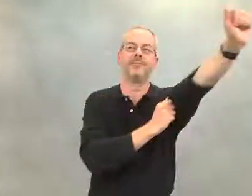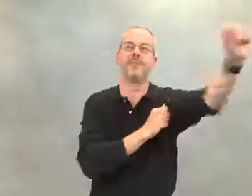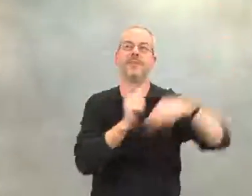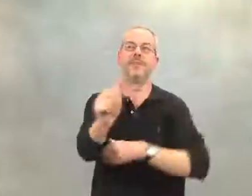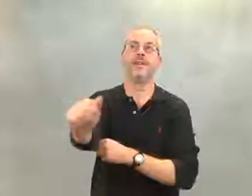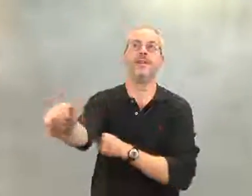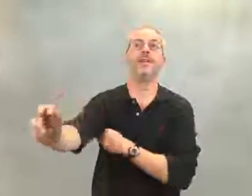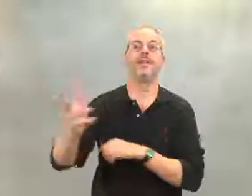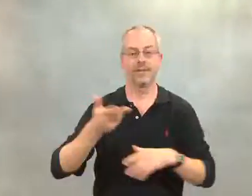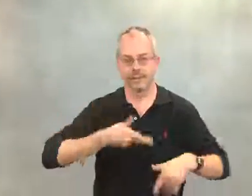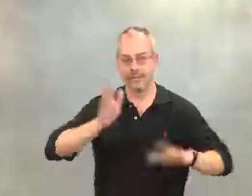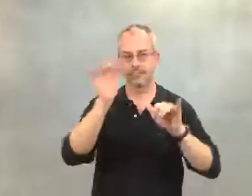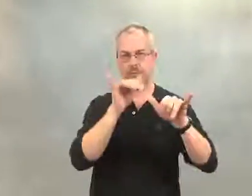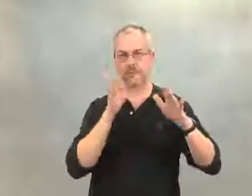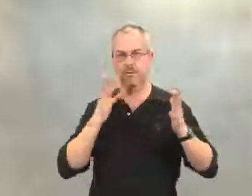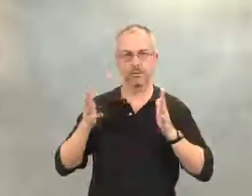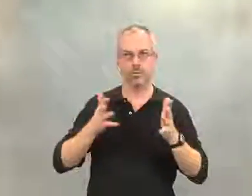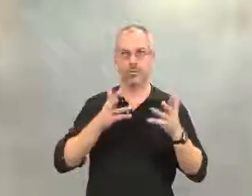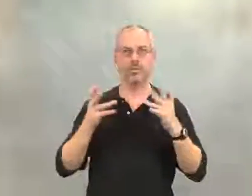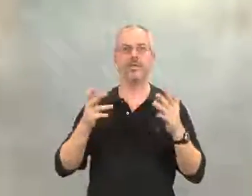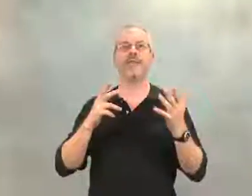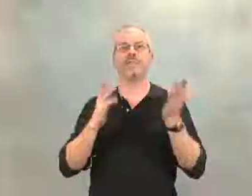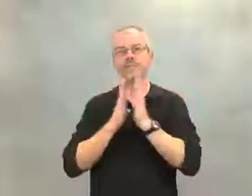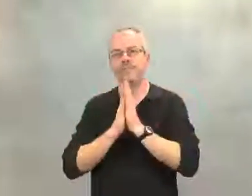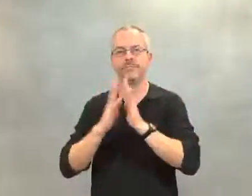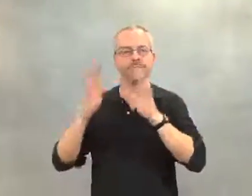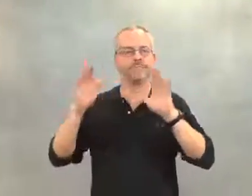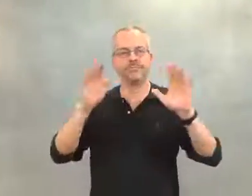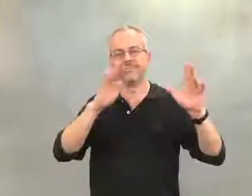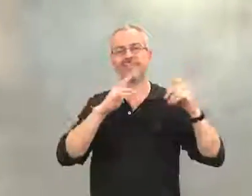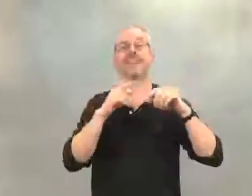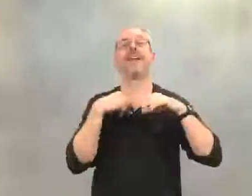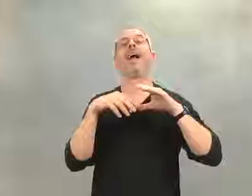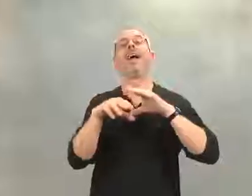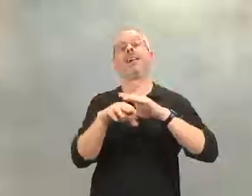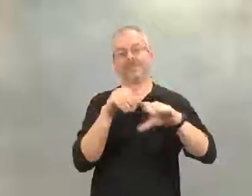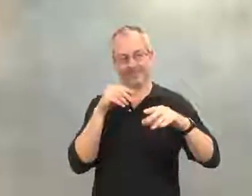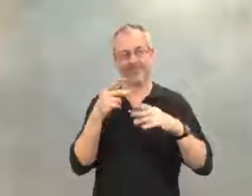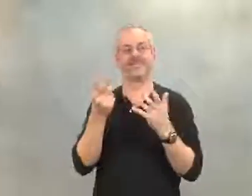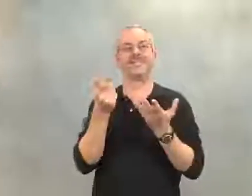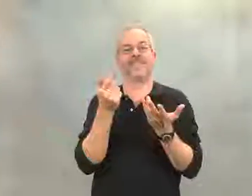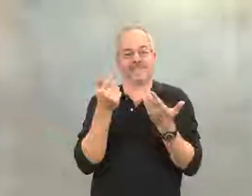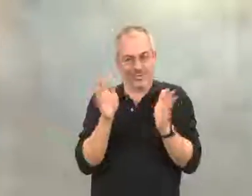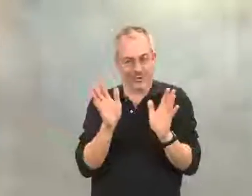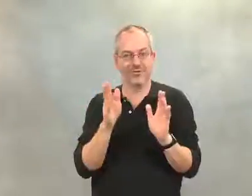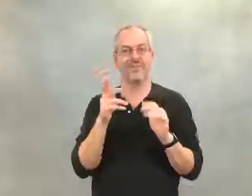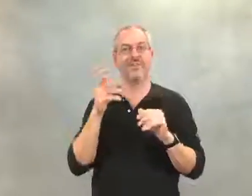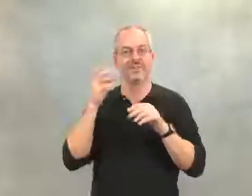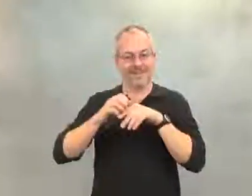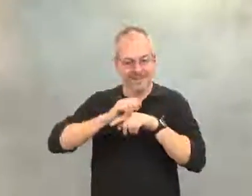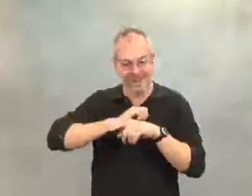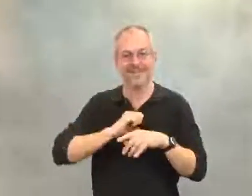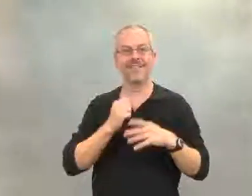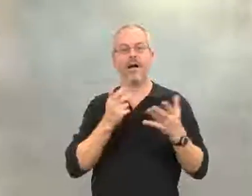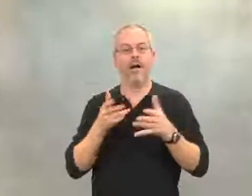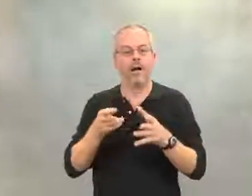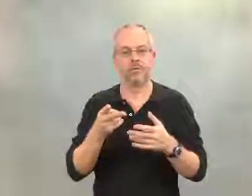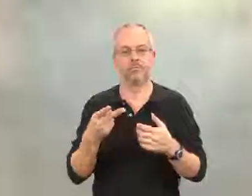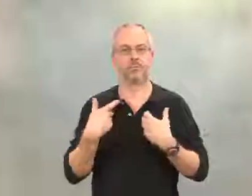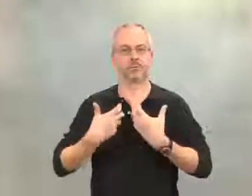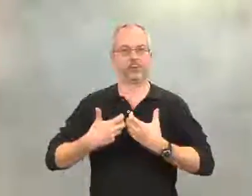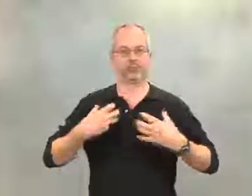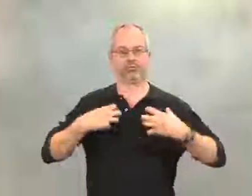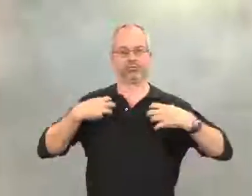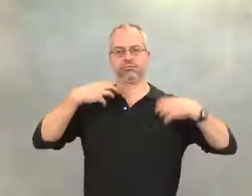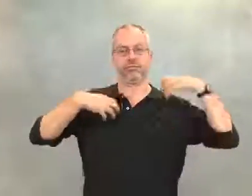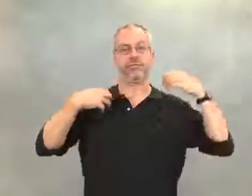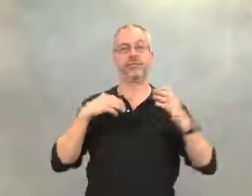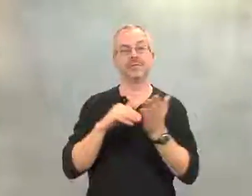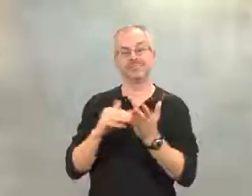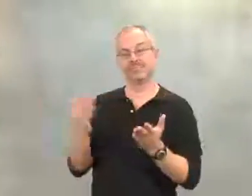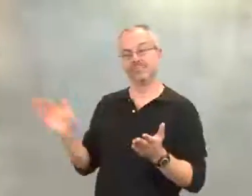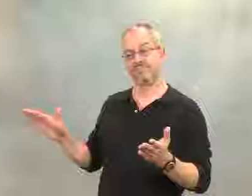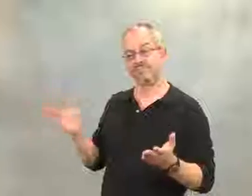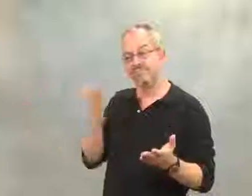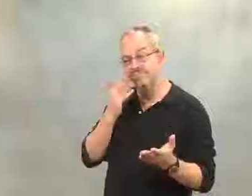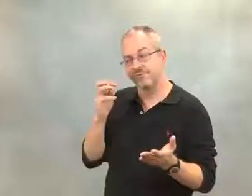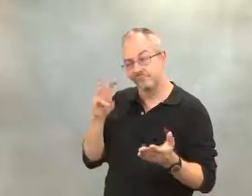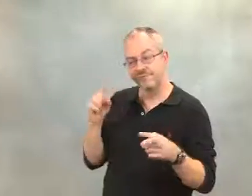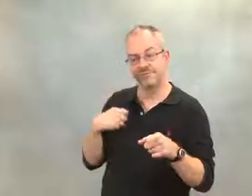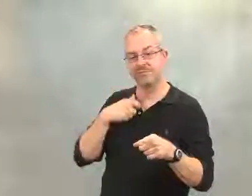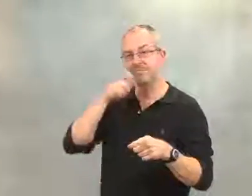Then they waited and prayed.